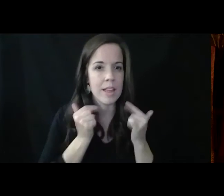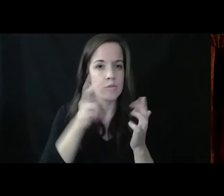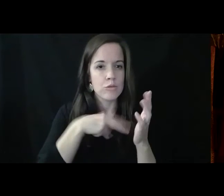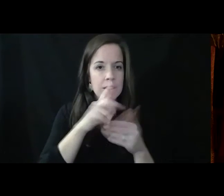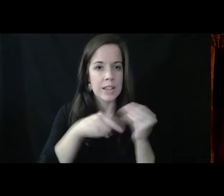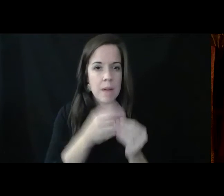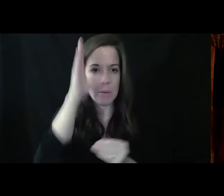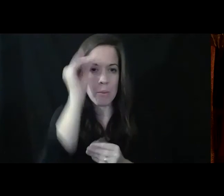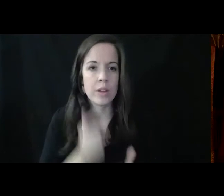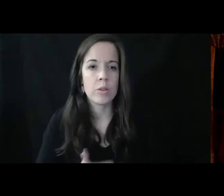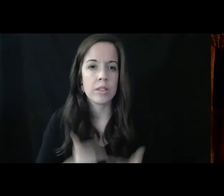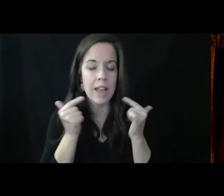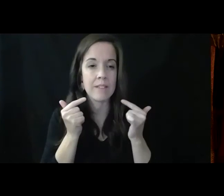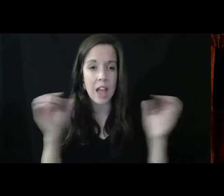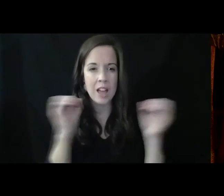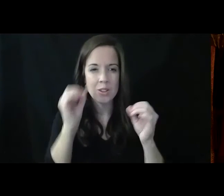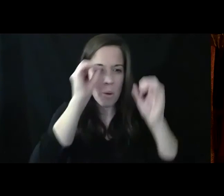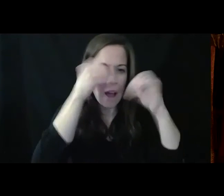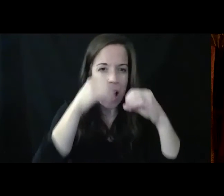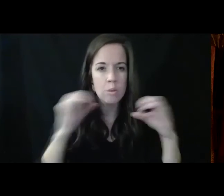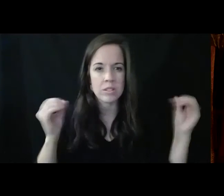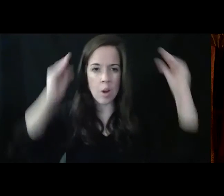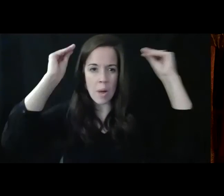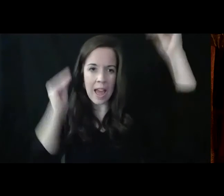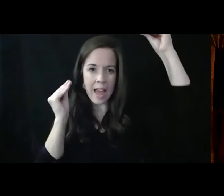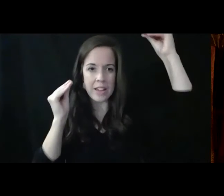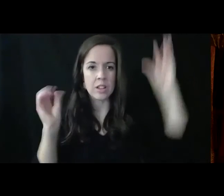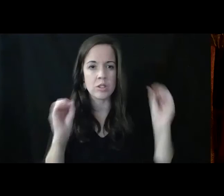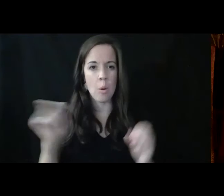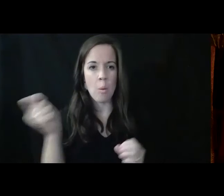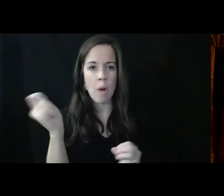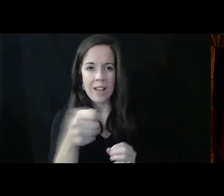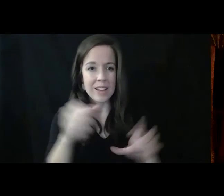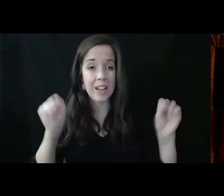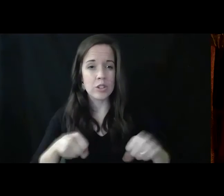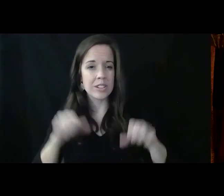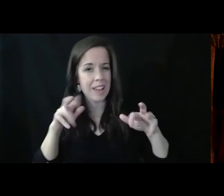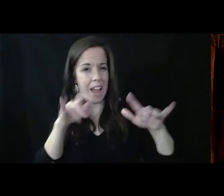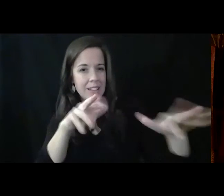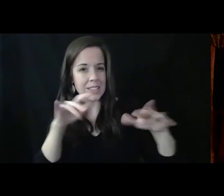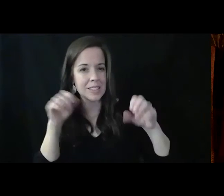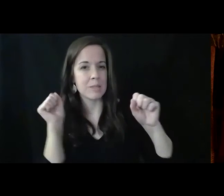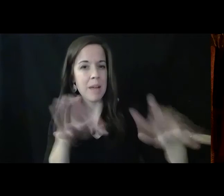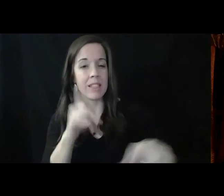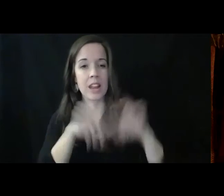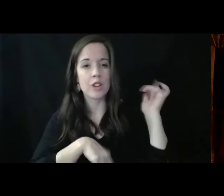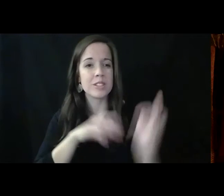I had no owl, no hat, no wand. I couldn’t cast a spell and I couldn’t spell. But I could see the